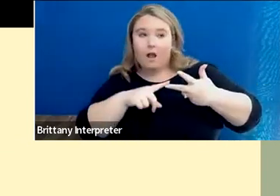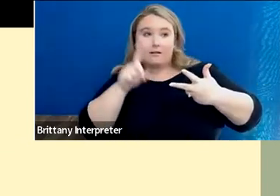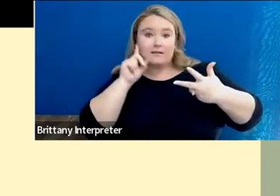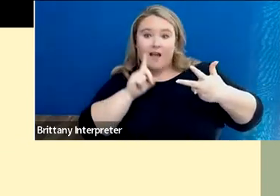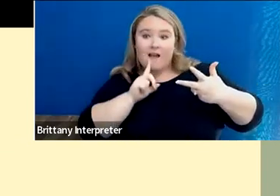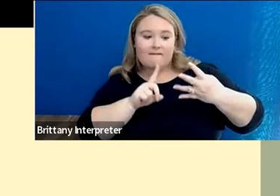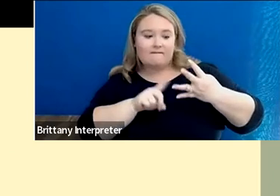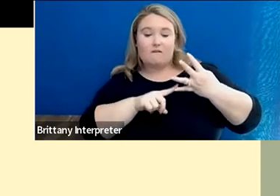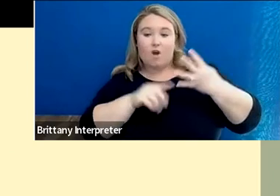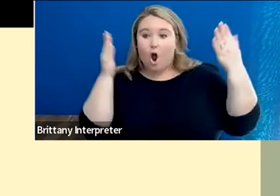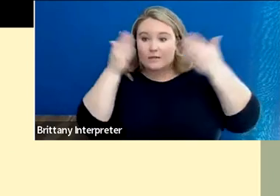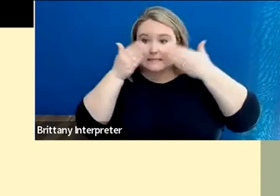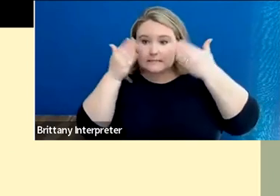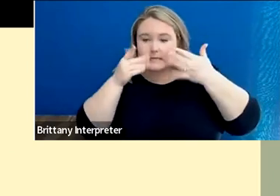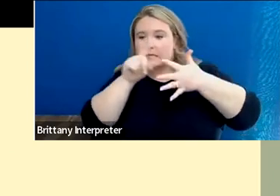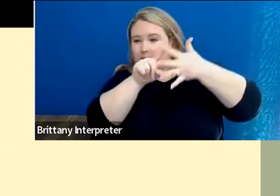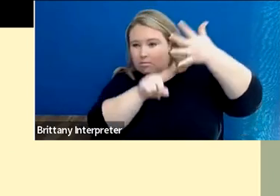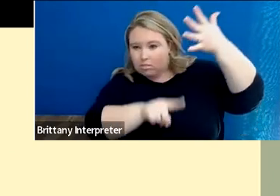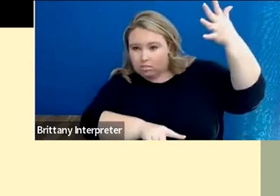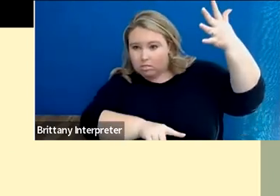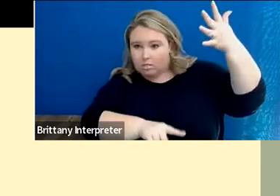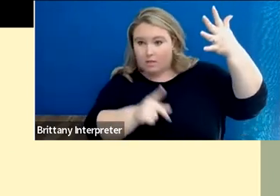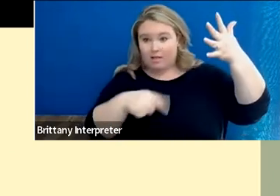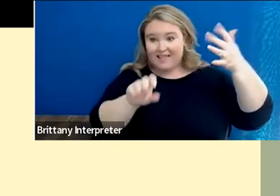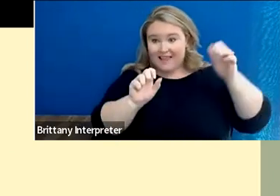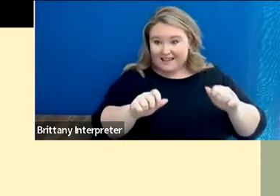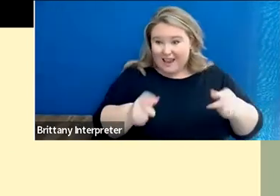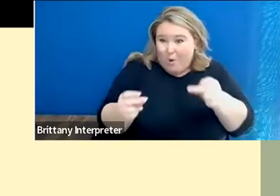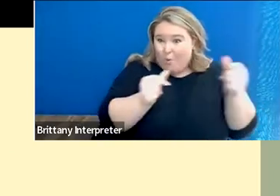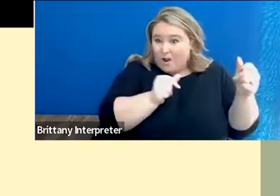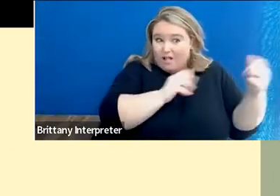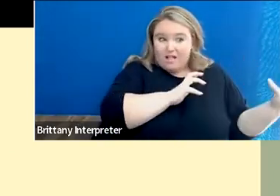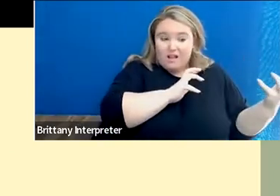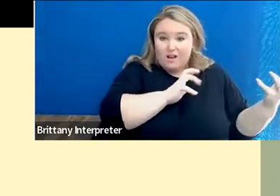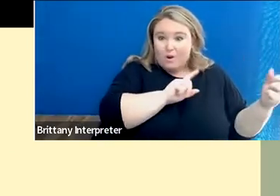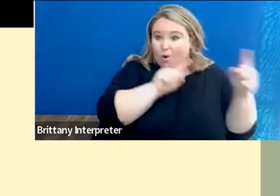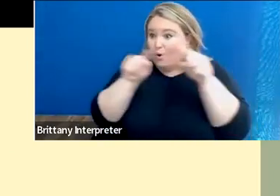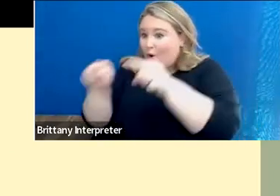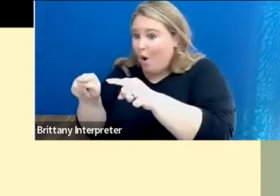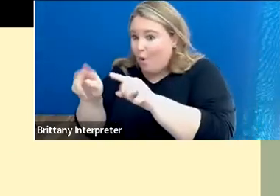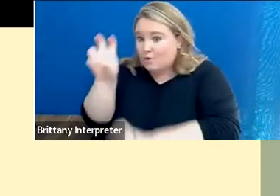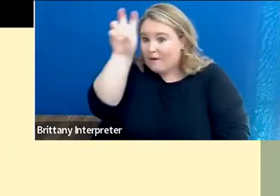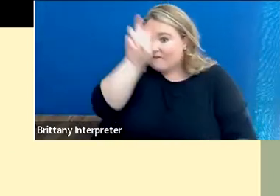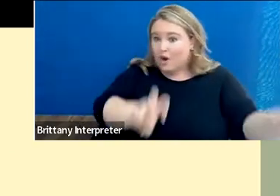are they gonna be able to adapt to go into a fairground situation at the drop of a hat? Many with intellectual, i.e. autistic spectrum disorders,